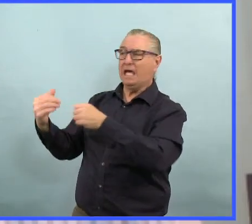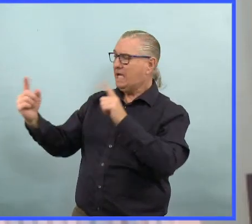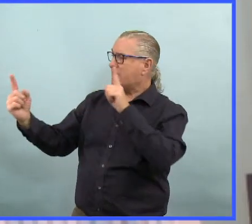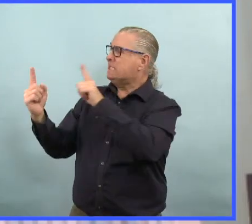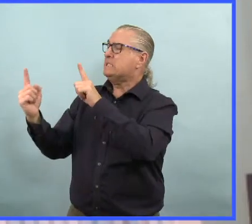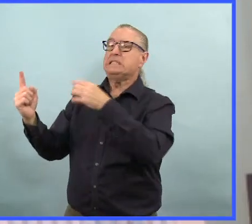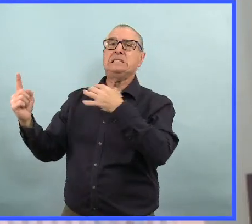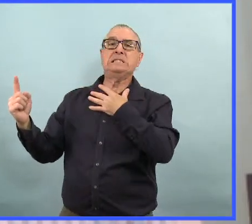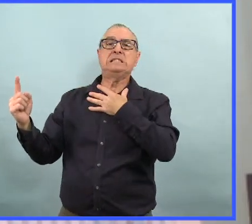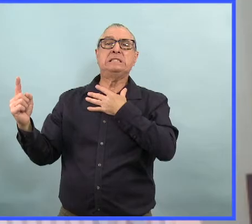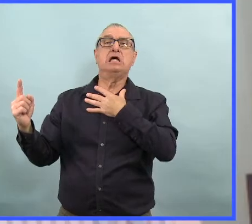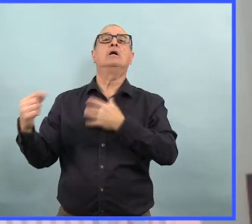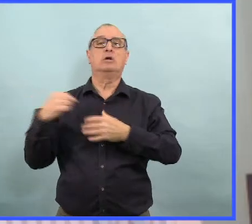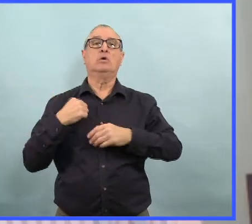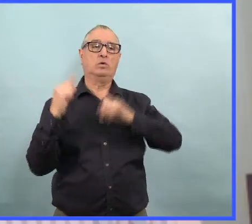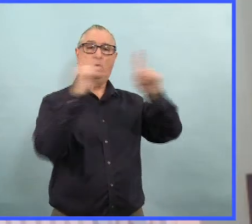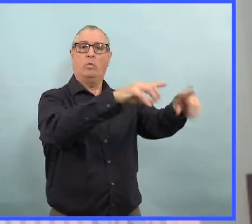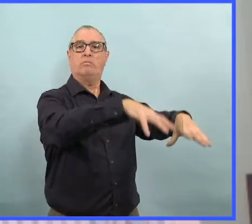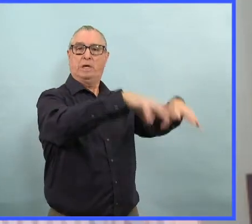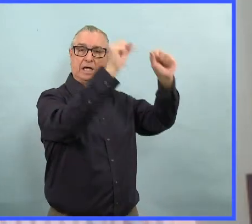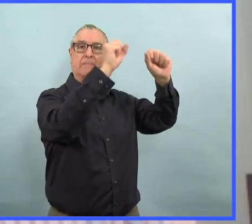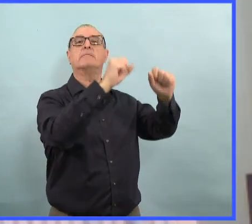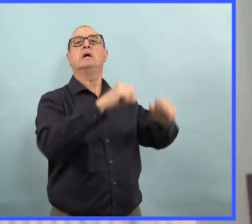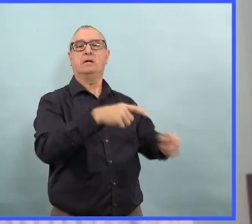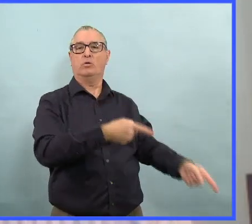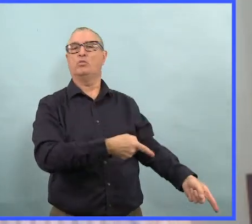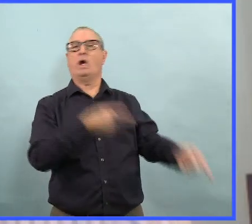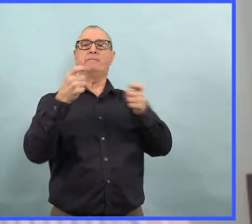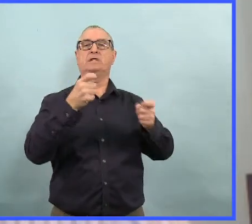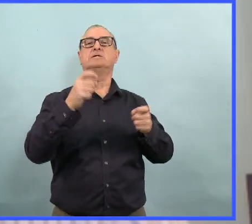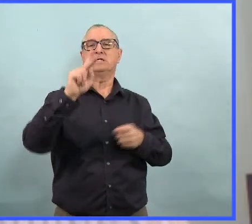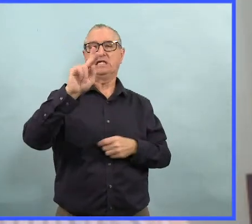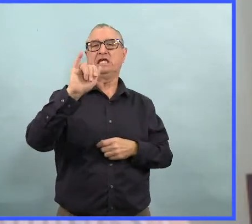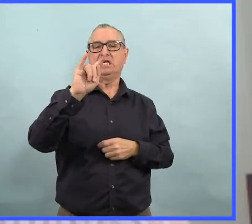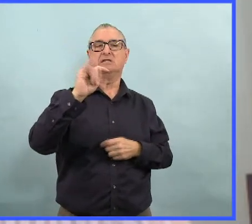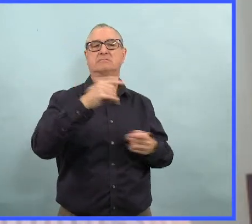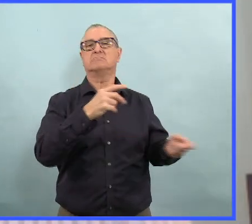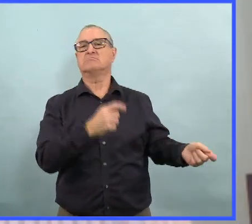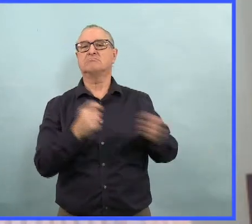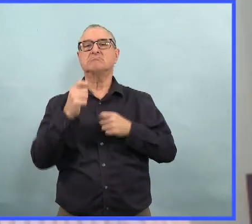advised by public health officials that you need to take a rapid antigen test so